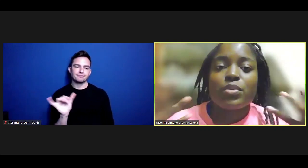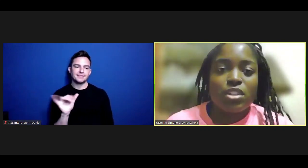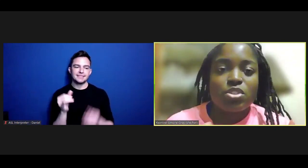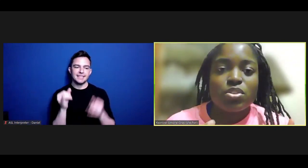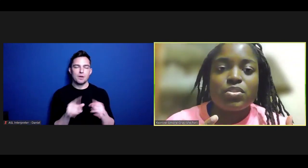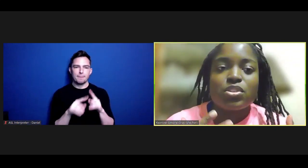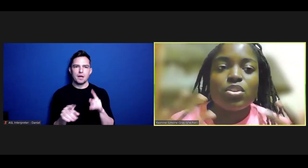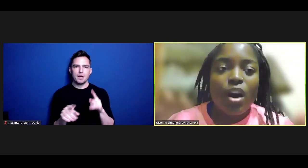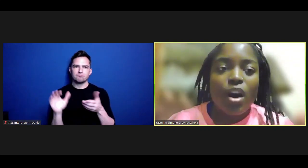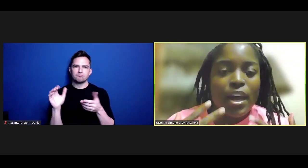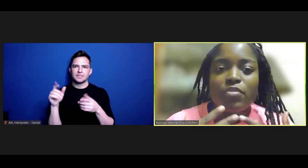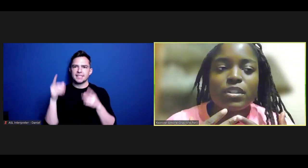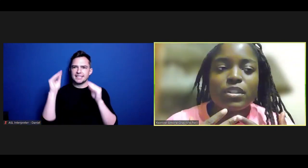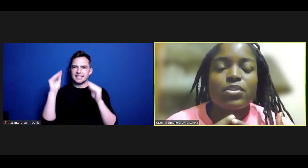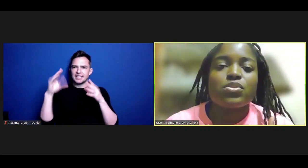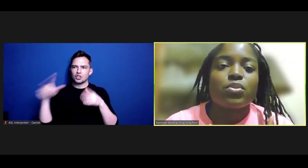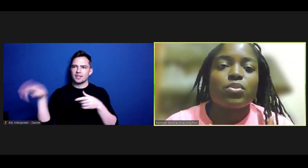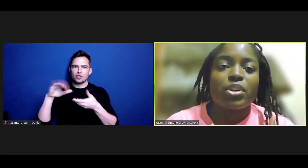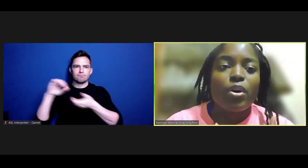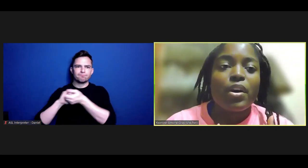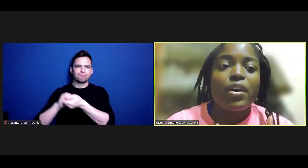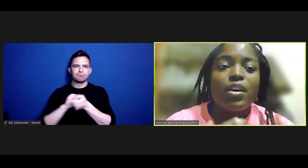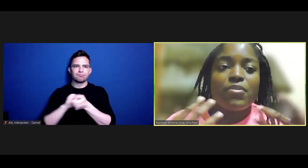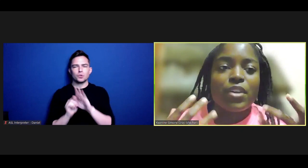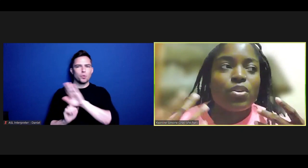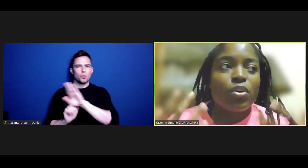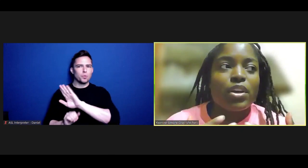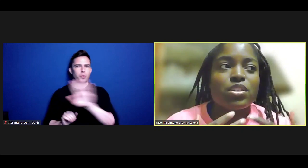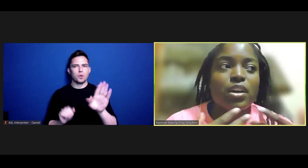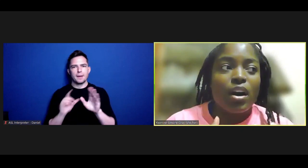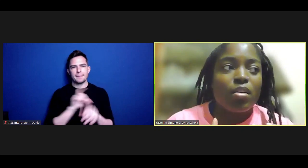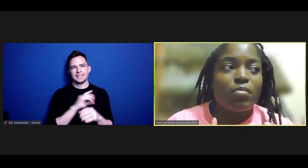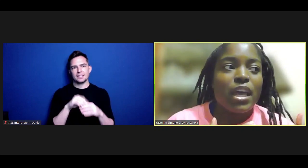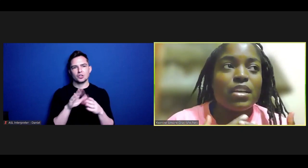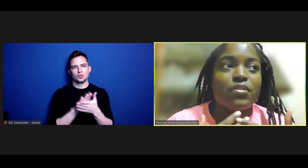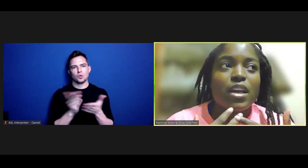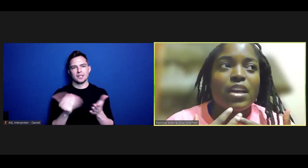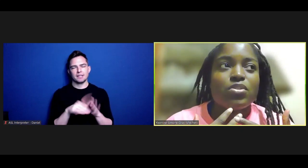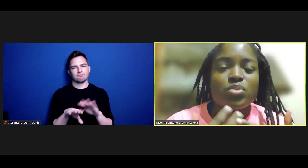teachers to not have police in our school anymore, if they're going to come and treat